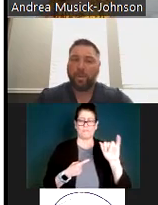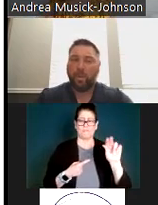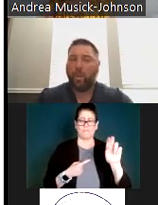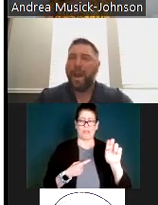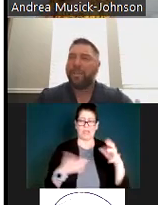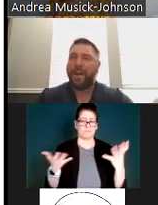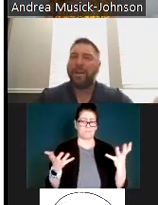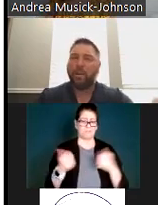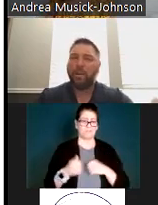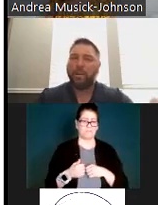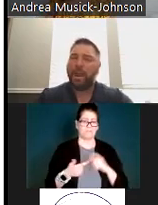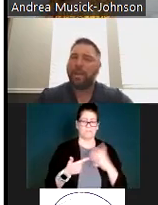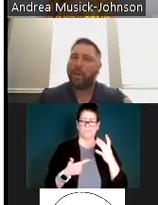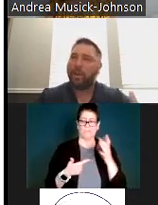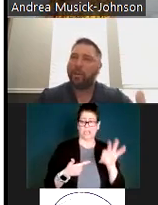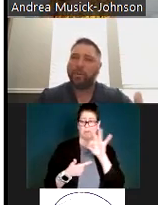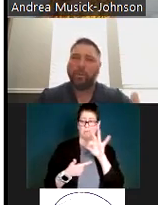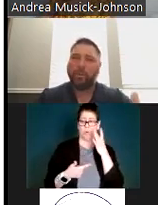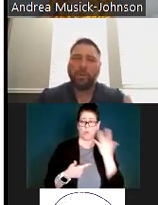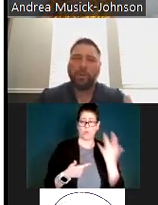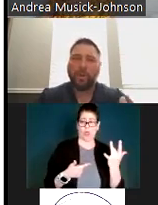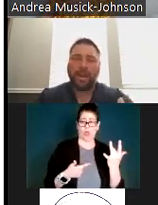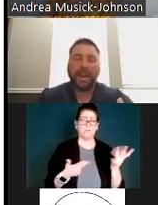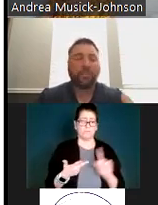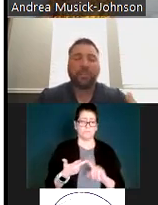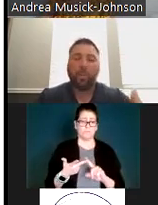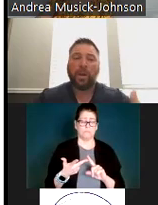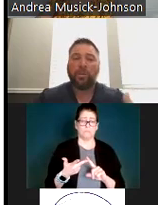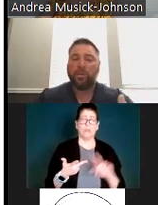Why is vine important? And then we're gonna go through, Andrea is gonna walk you through